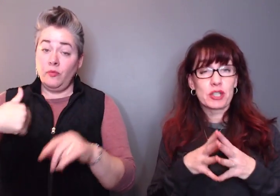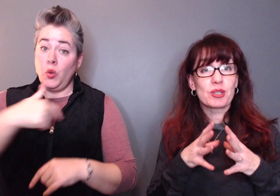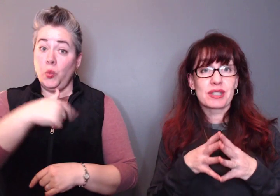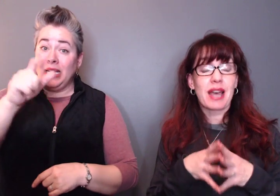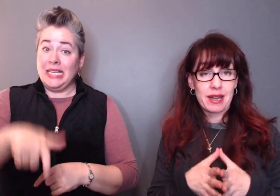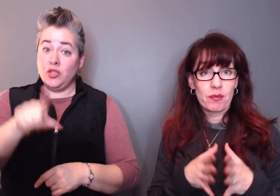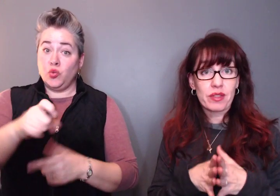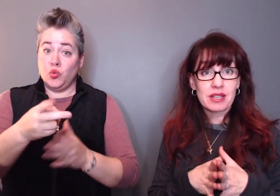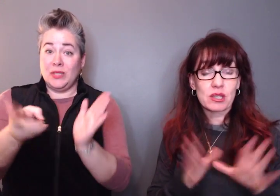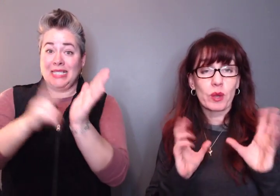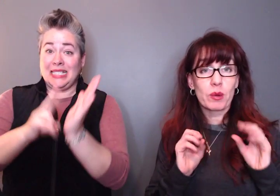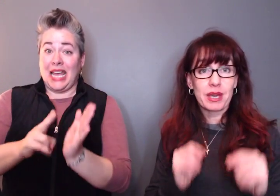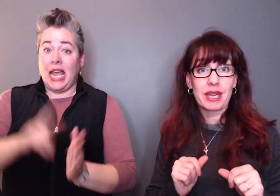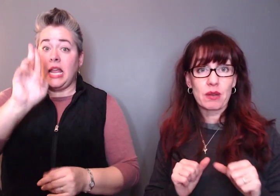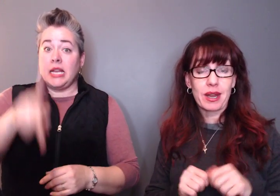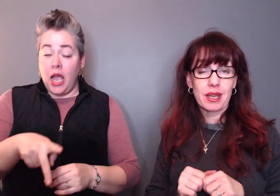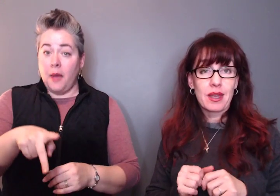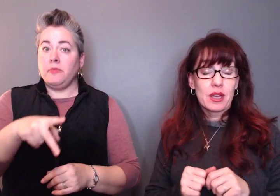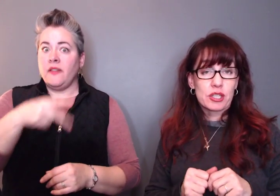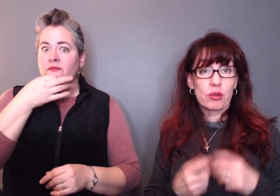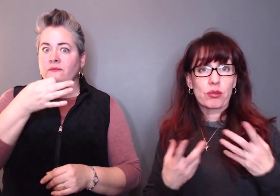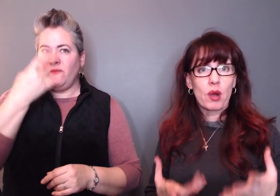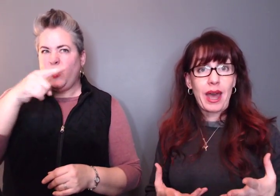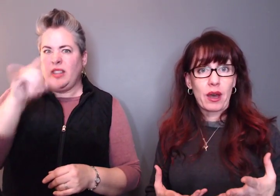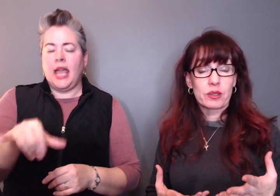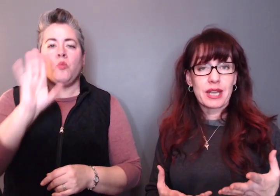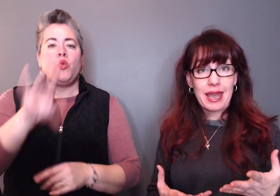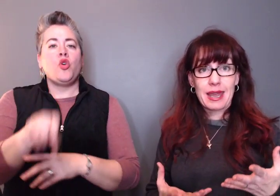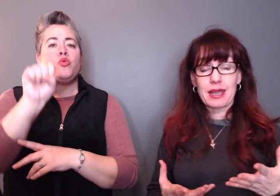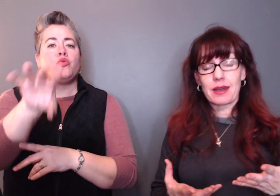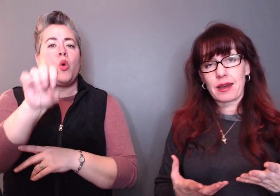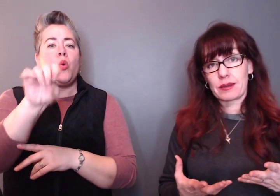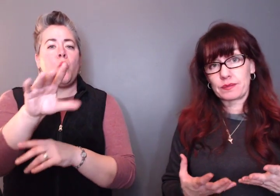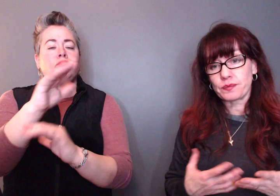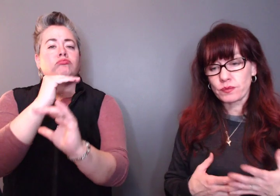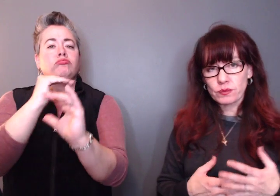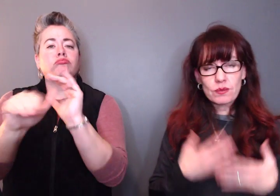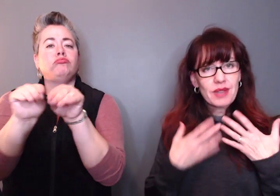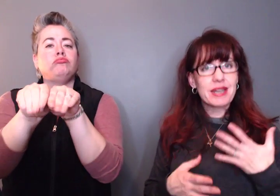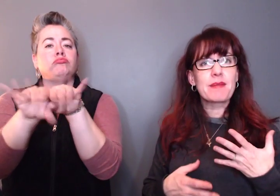you to sign up for this. We will be getting ready to throw out an email